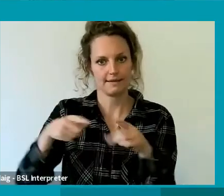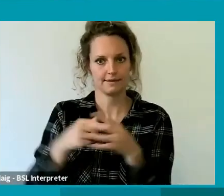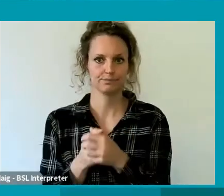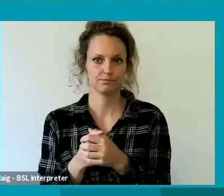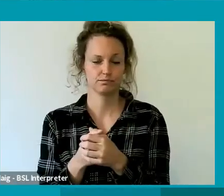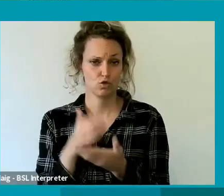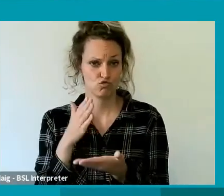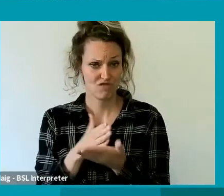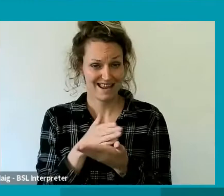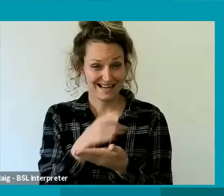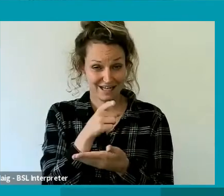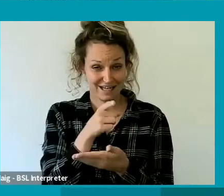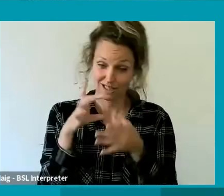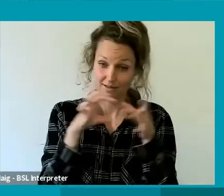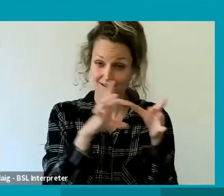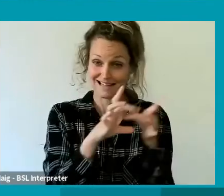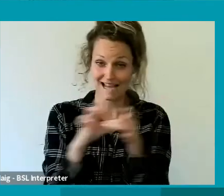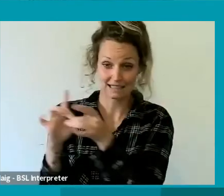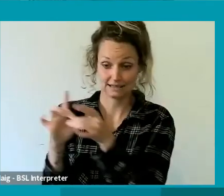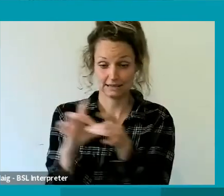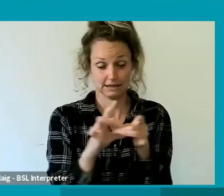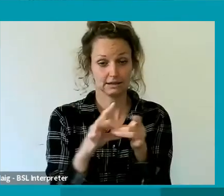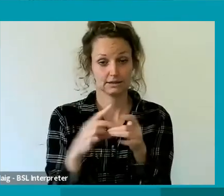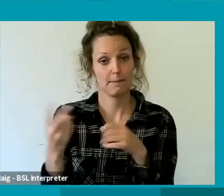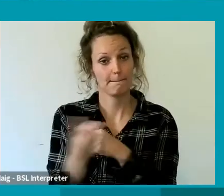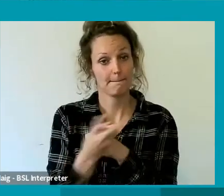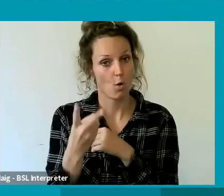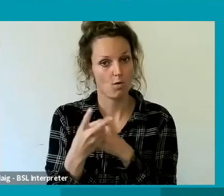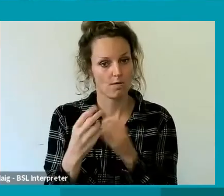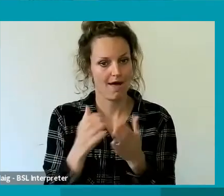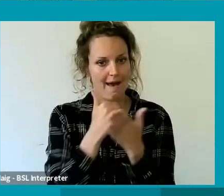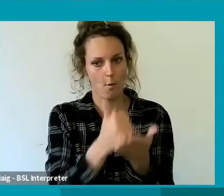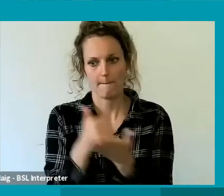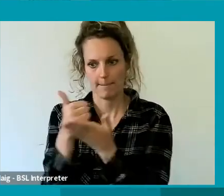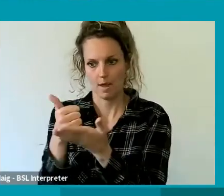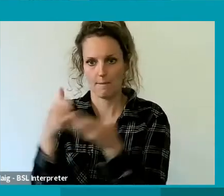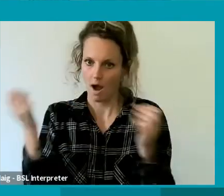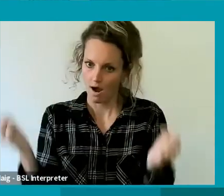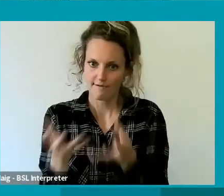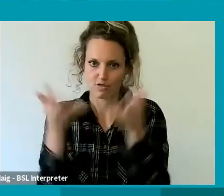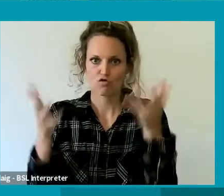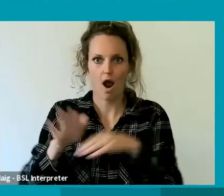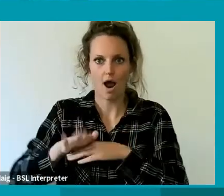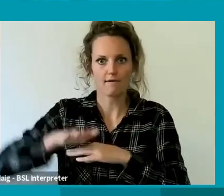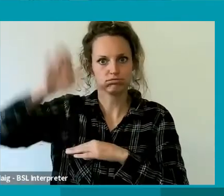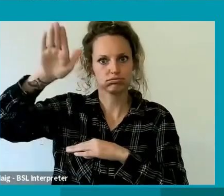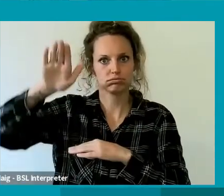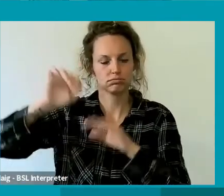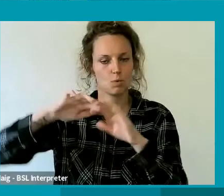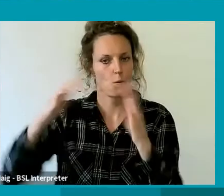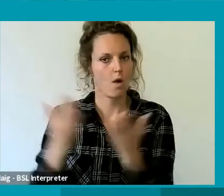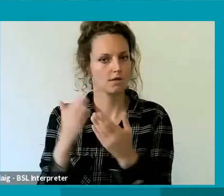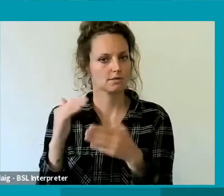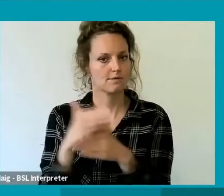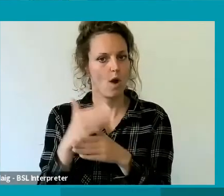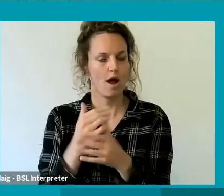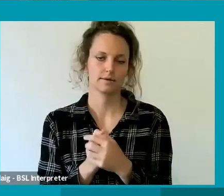is connecting these both together to help them thrive in the world of work. It's a really simple and concise,